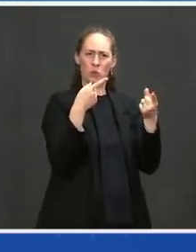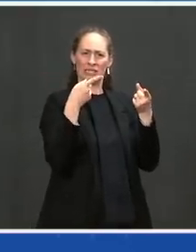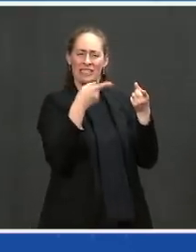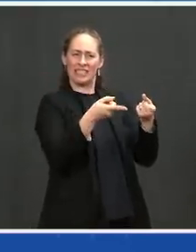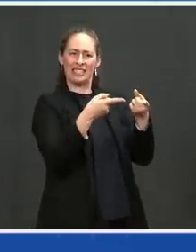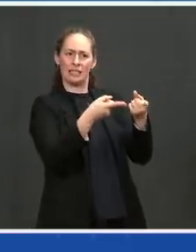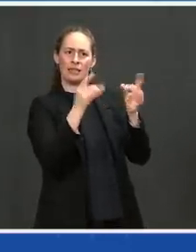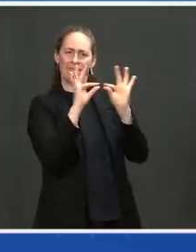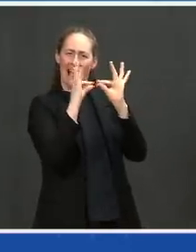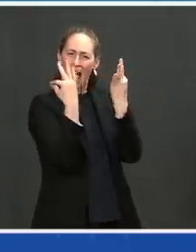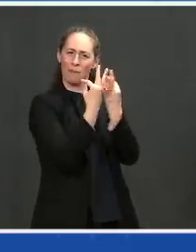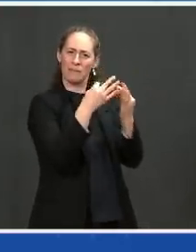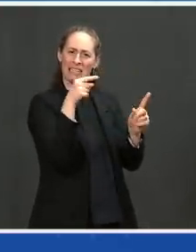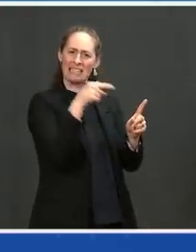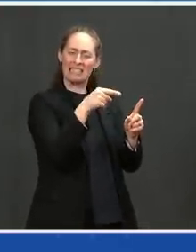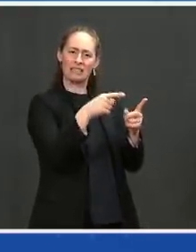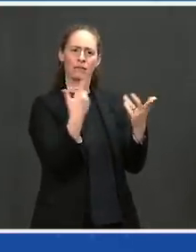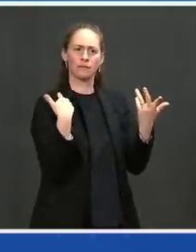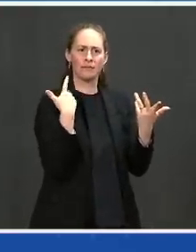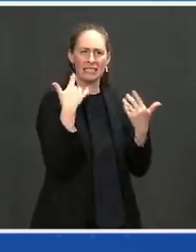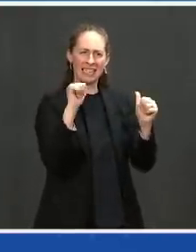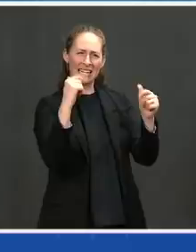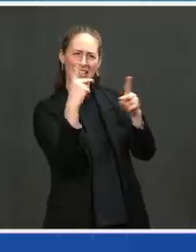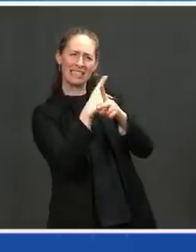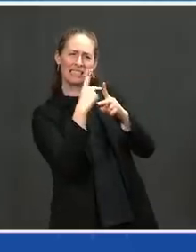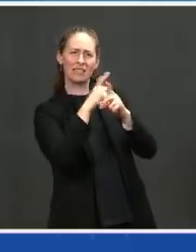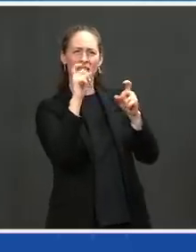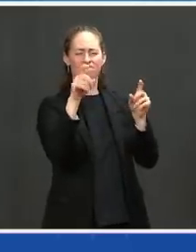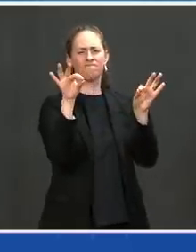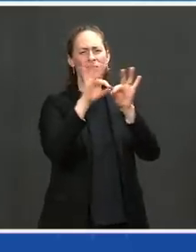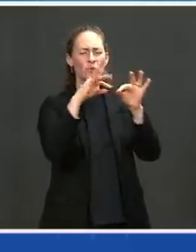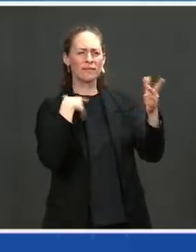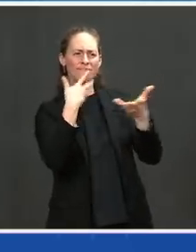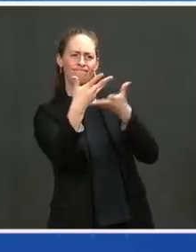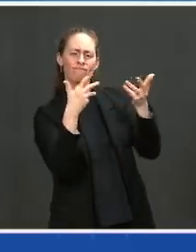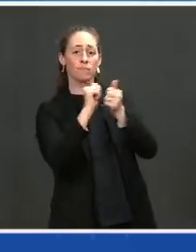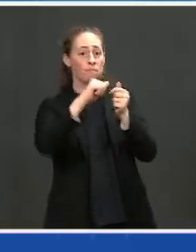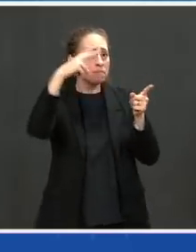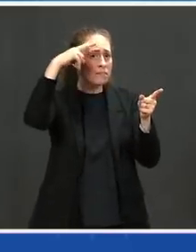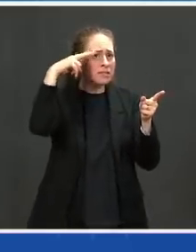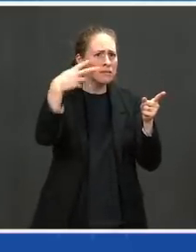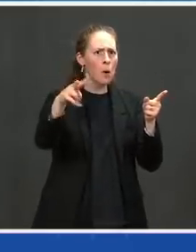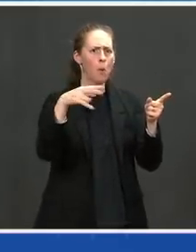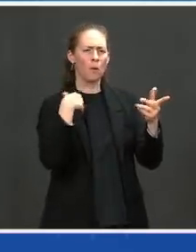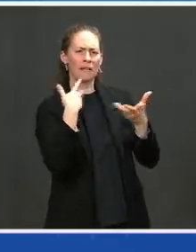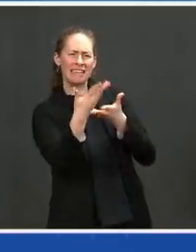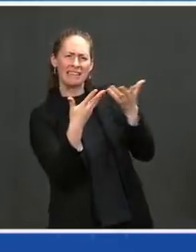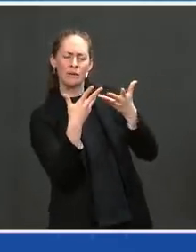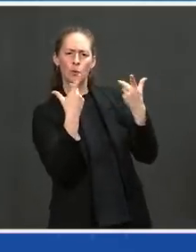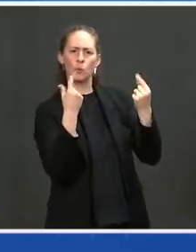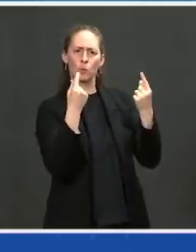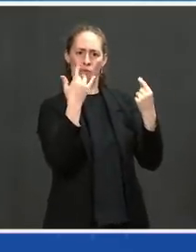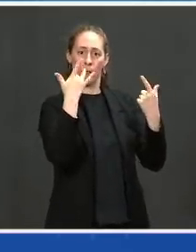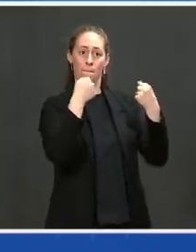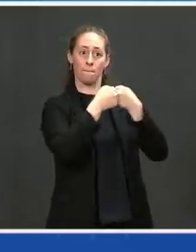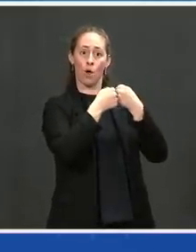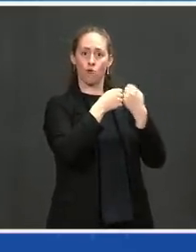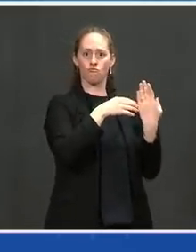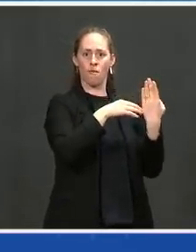But we -- that's what's happening. They're not getting across the border. And those who are coming across the border, who are unaccompanied children,